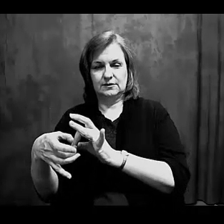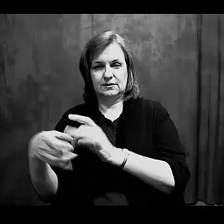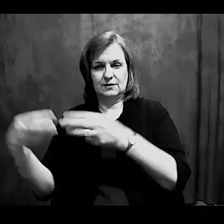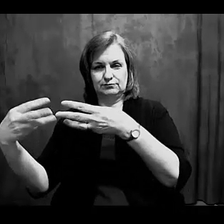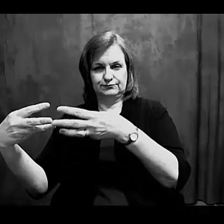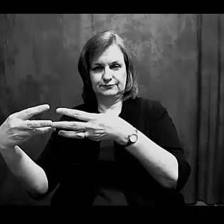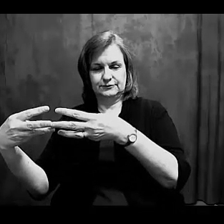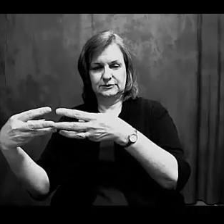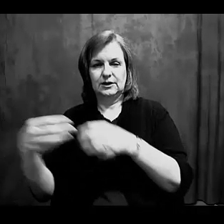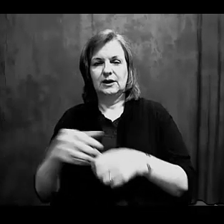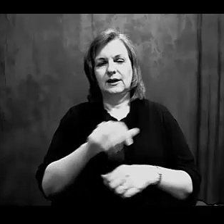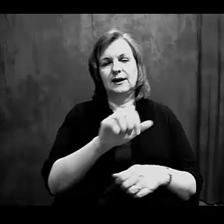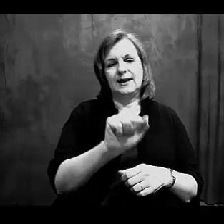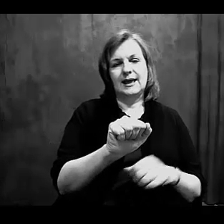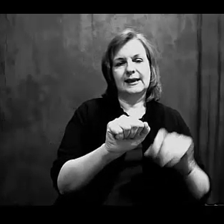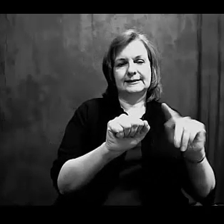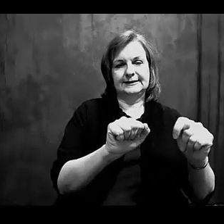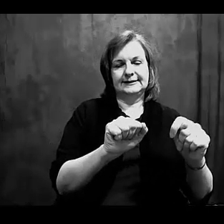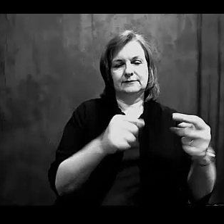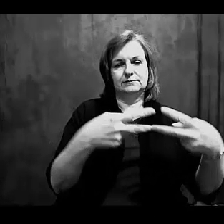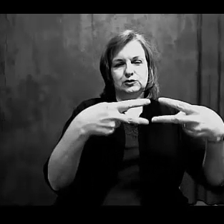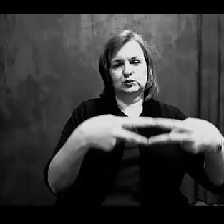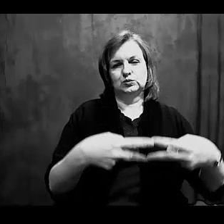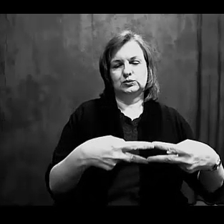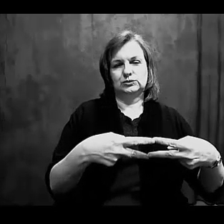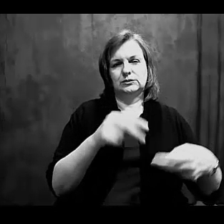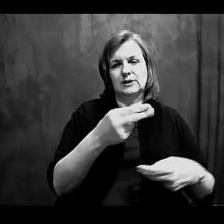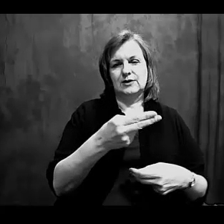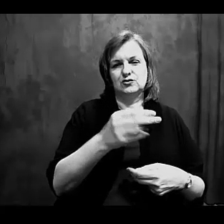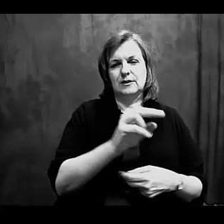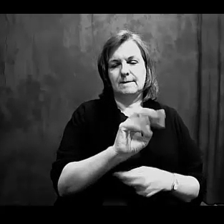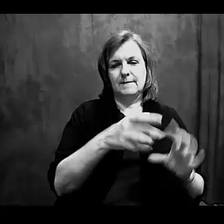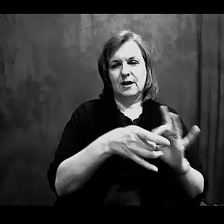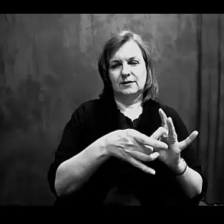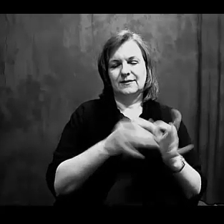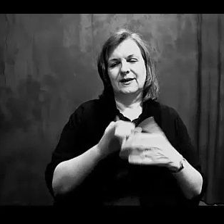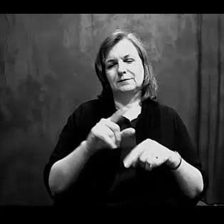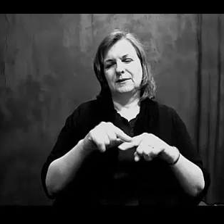two and it's based solely on their chemical structure and how they come together